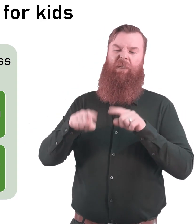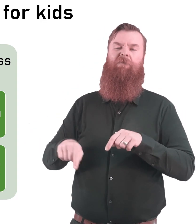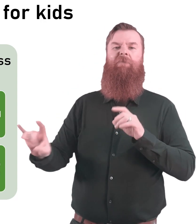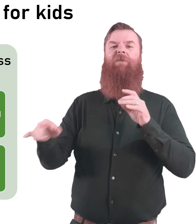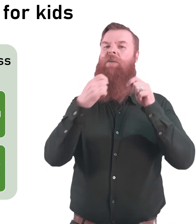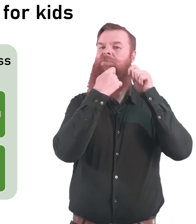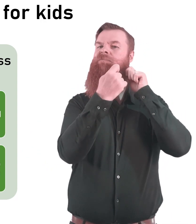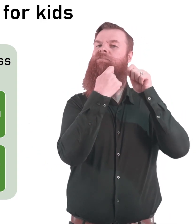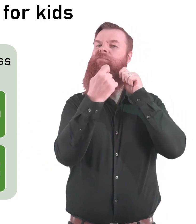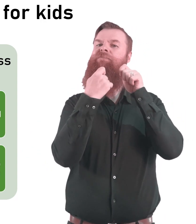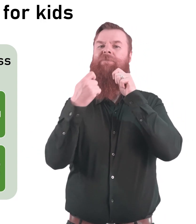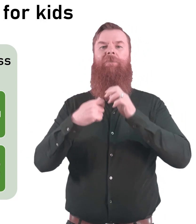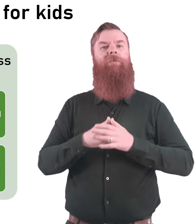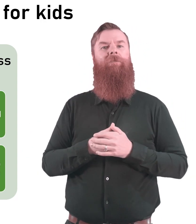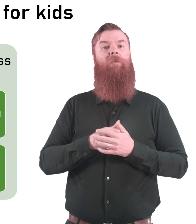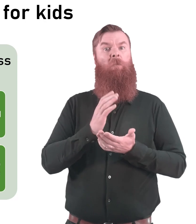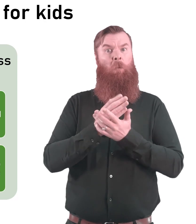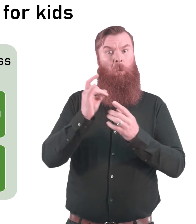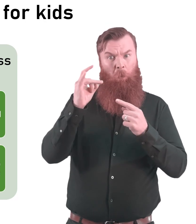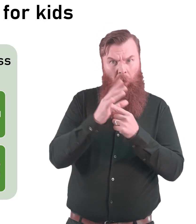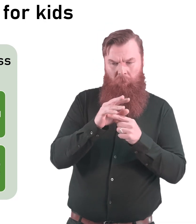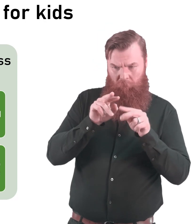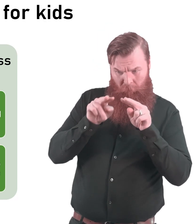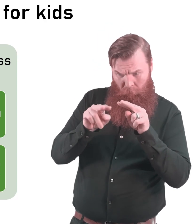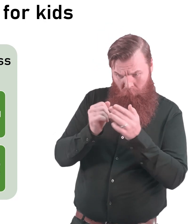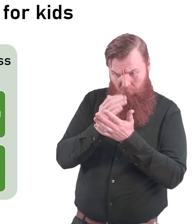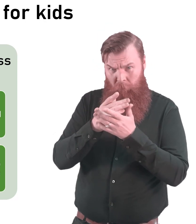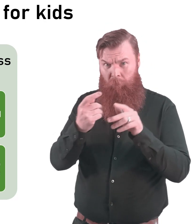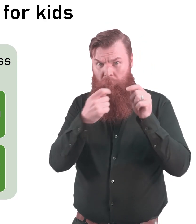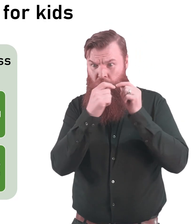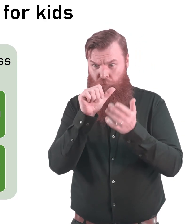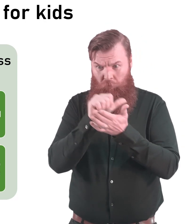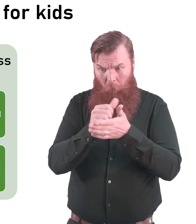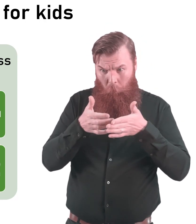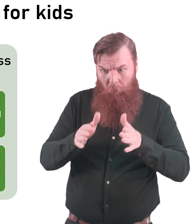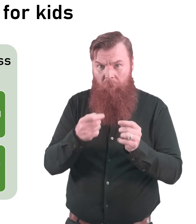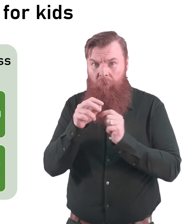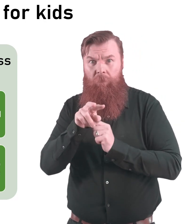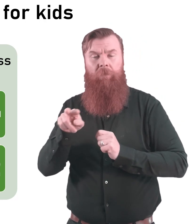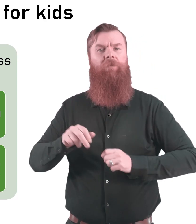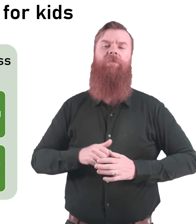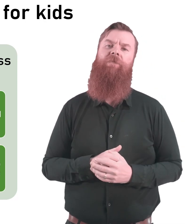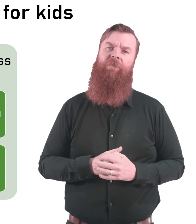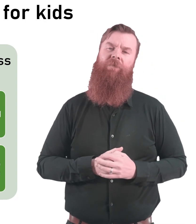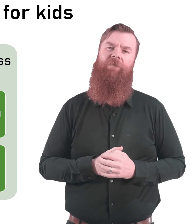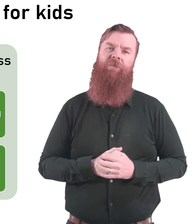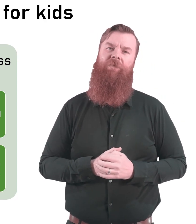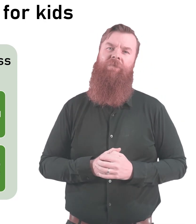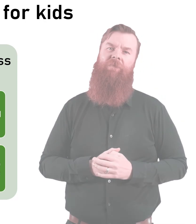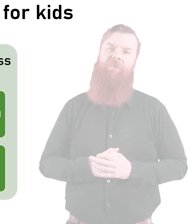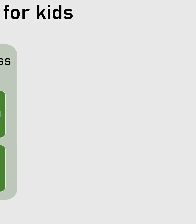This is around 7-8 years old. It is still important to watch and help them.